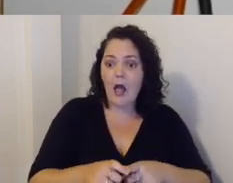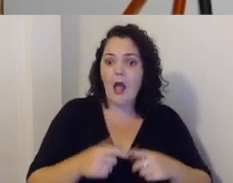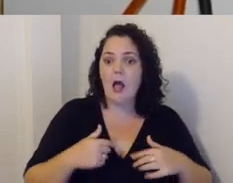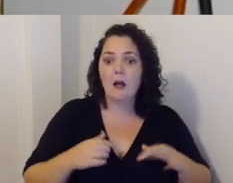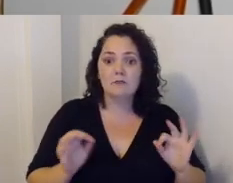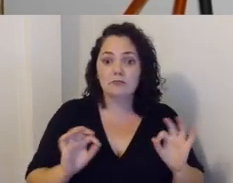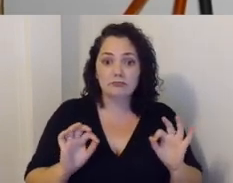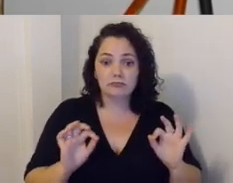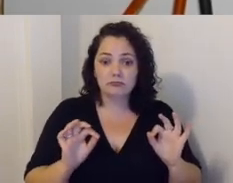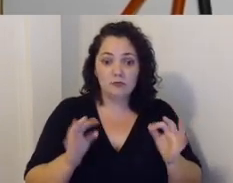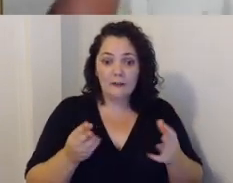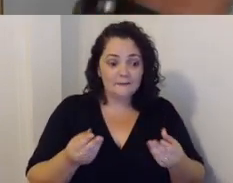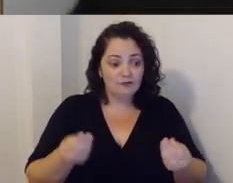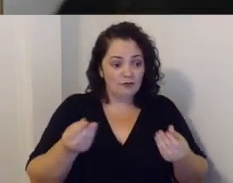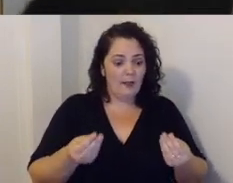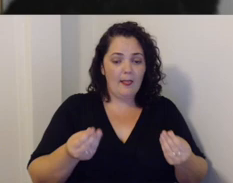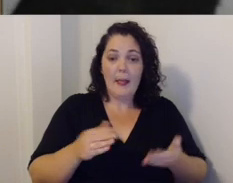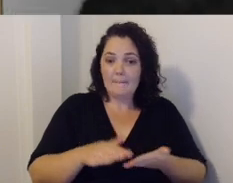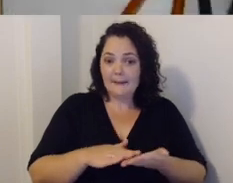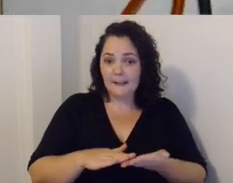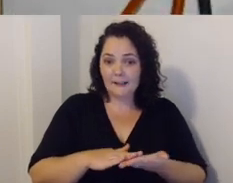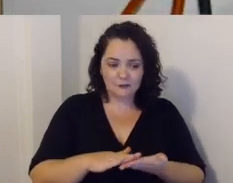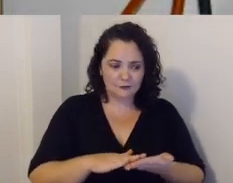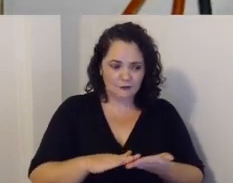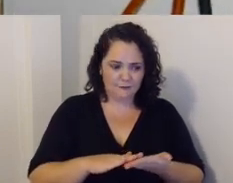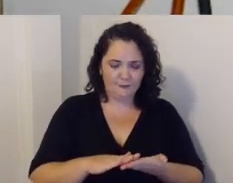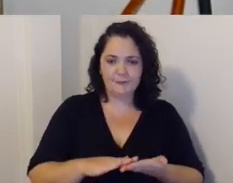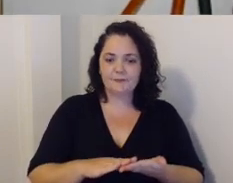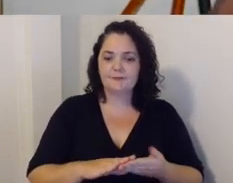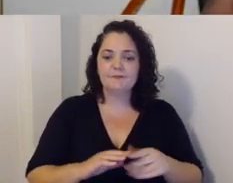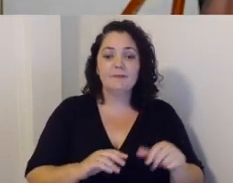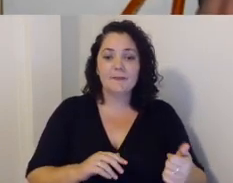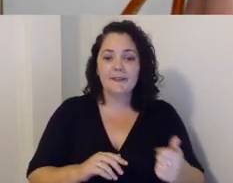gently massaging it into the fibers of the paper I'm going to take a little bit of my cornstarch